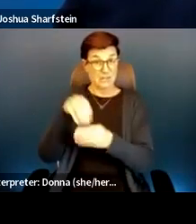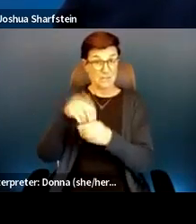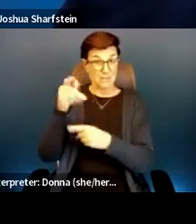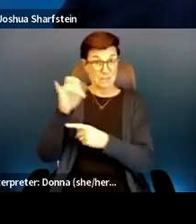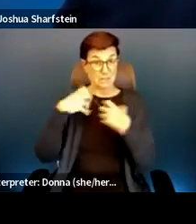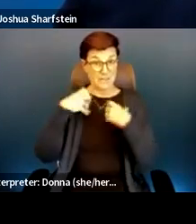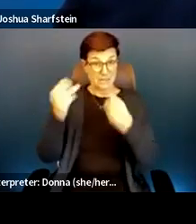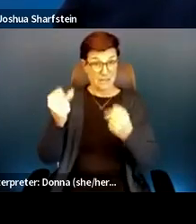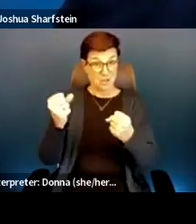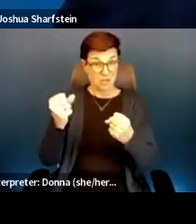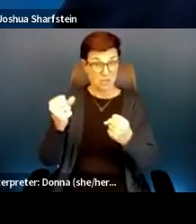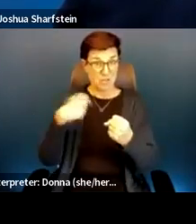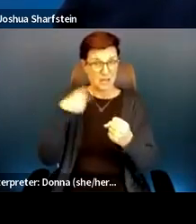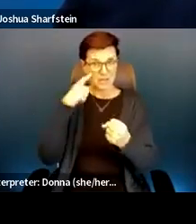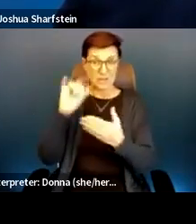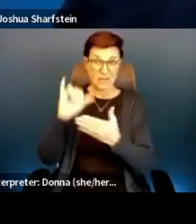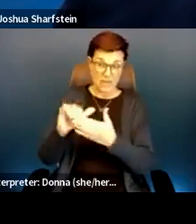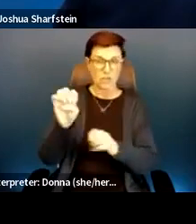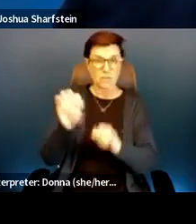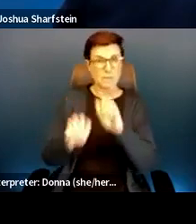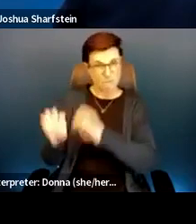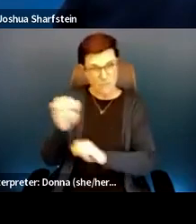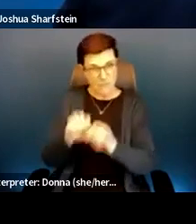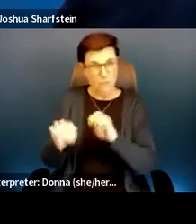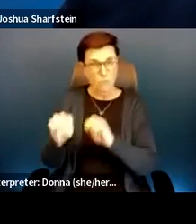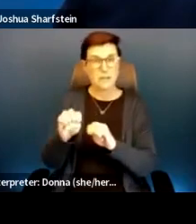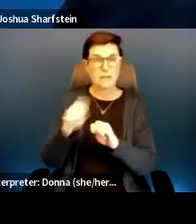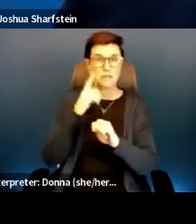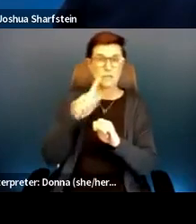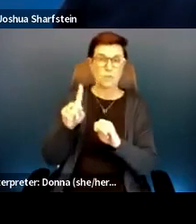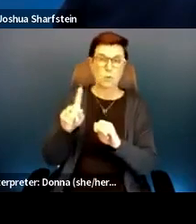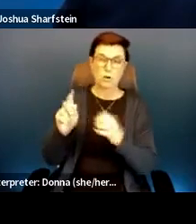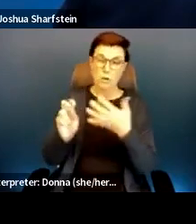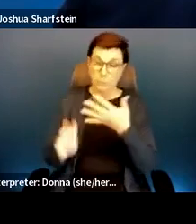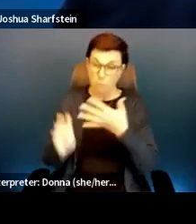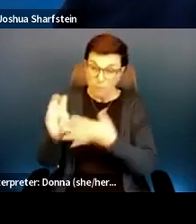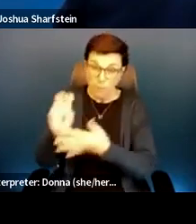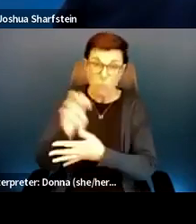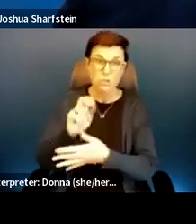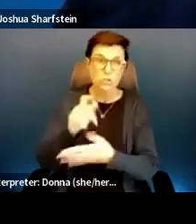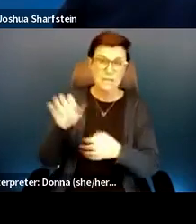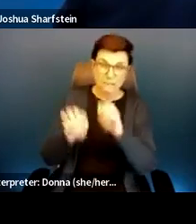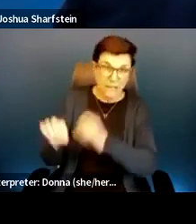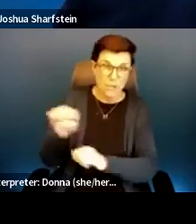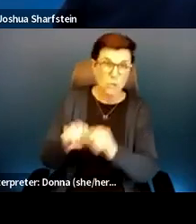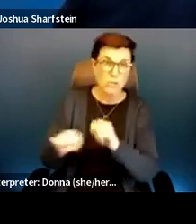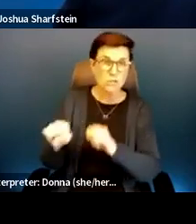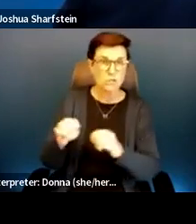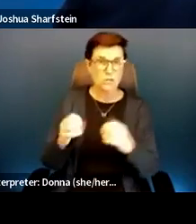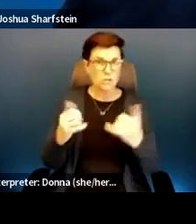as approaches to promotion and advancement, and I don't think that that currently exists in the CDC.